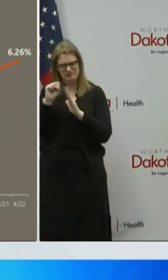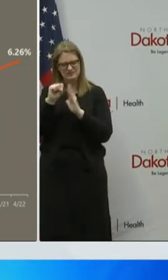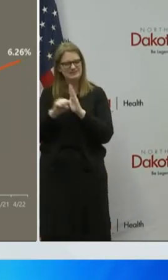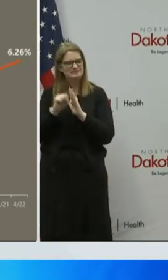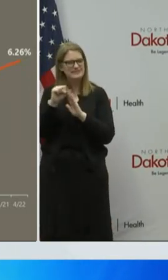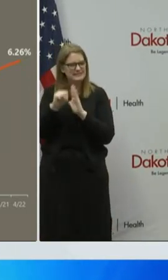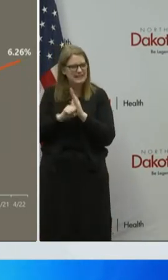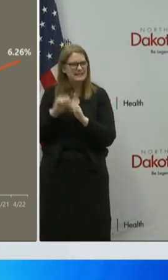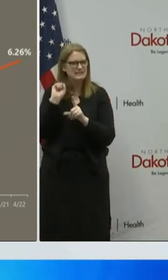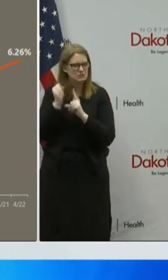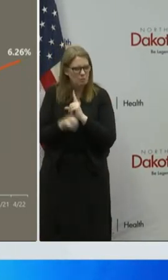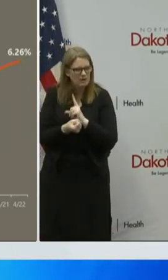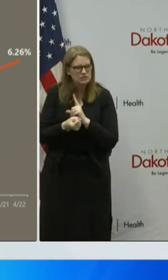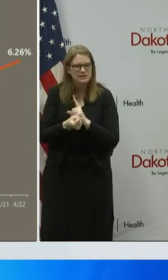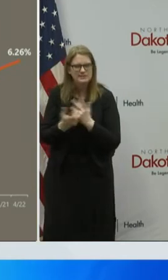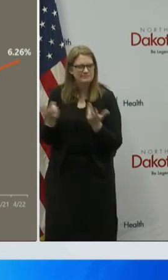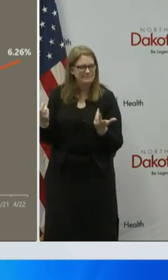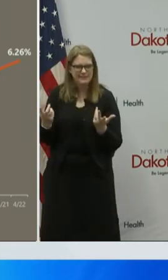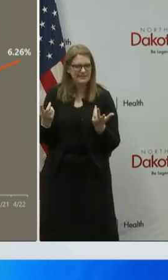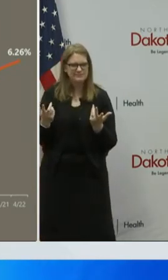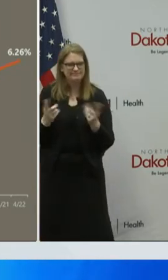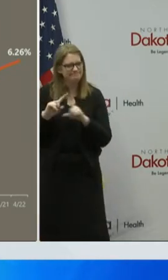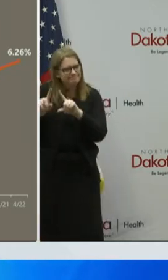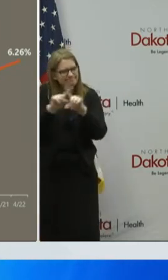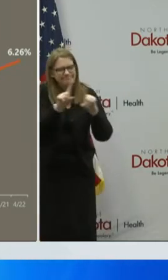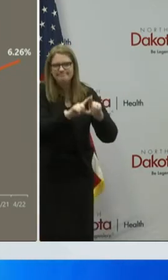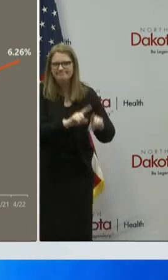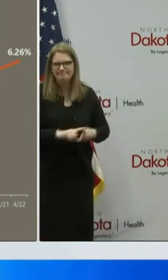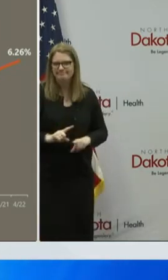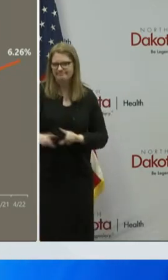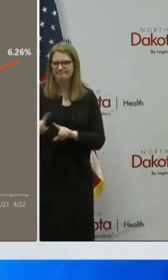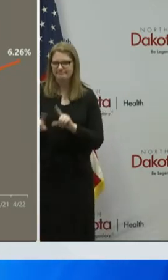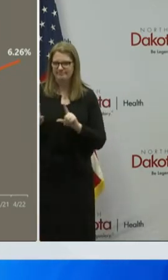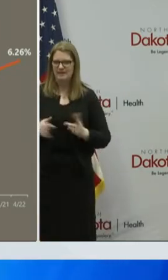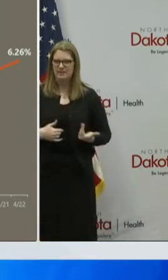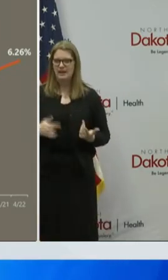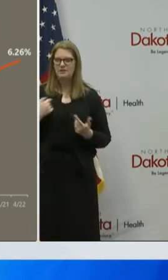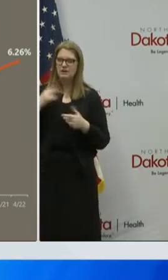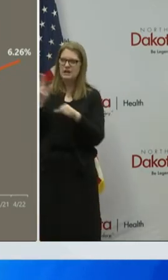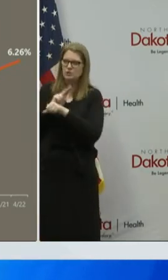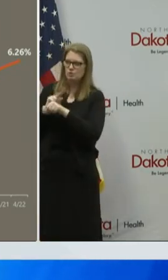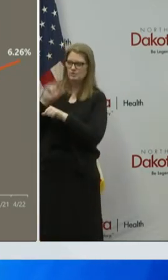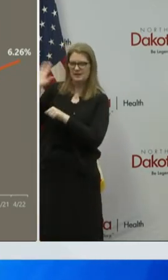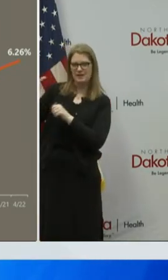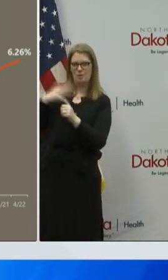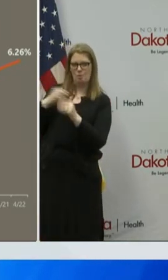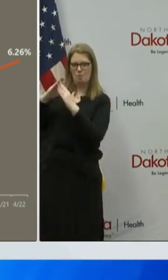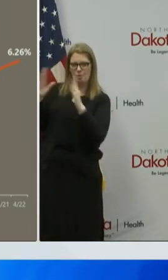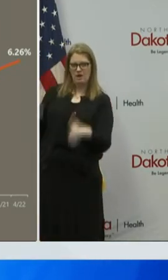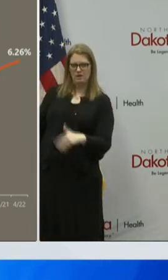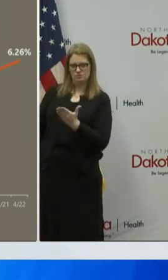GOING TO GET A CHANCE TO MAKE UP THEIR OWN DECISIONS AND USING THE WHITE HOUSE DIRECTION AS GUIDELINES, AS OPPOSED TO A